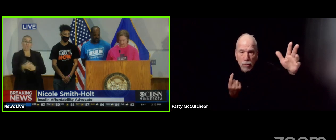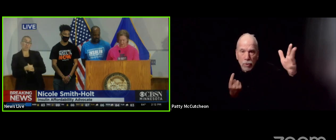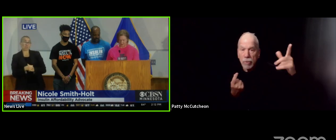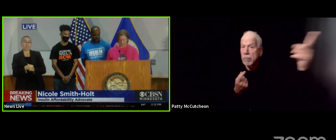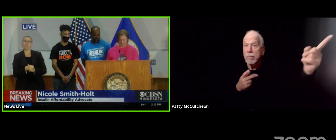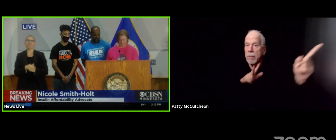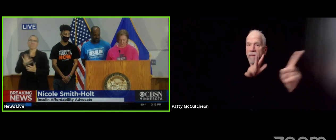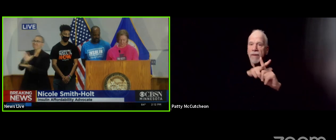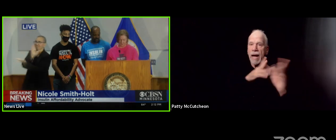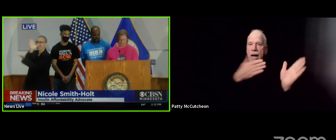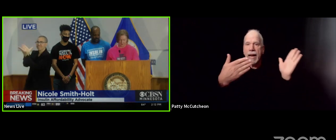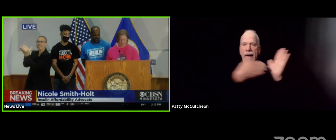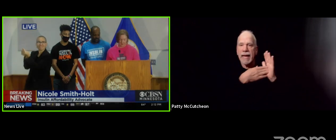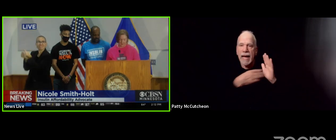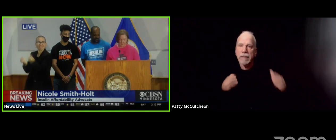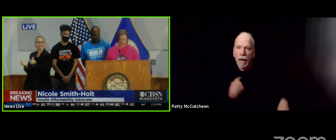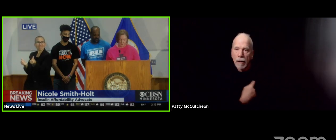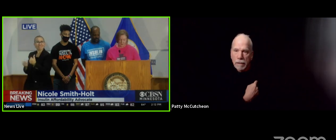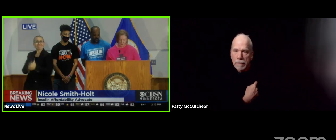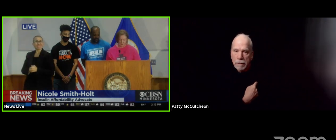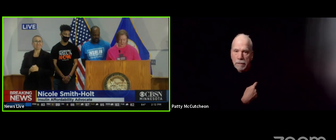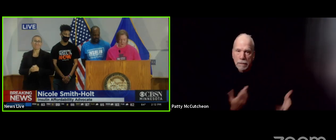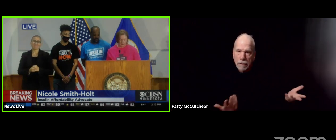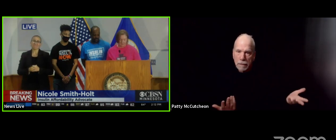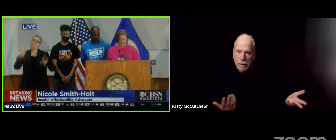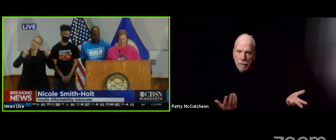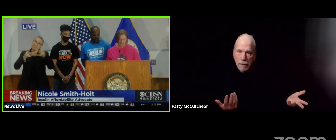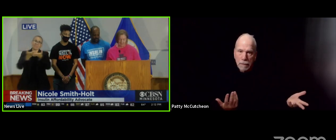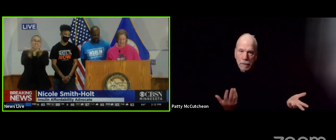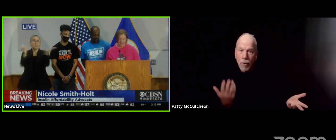THOSE WHO SUFFER THE CONSEQUENCES OF THAT BIG BUSINESS